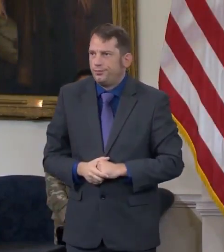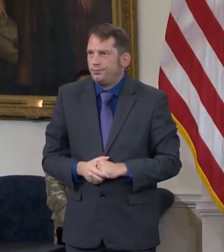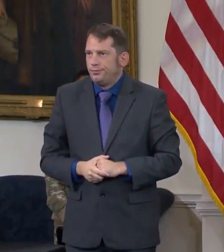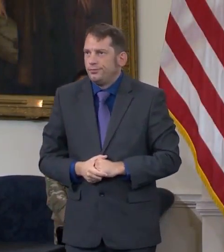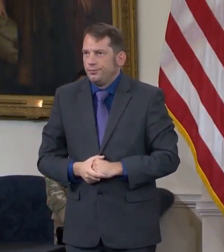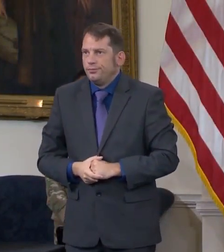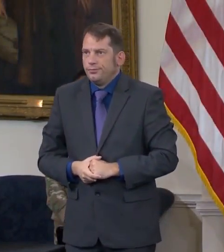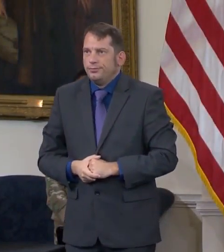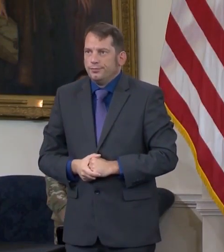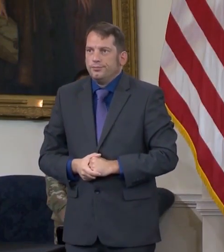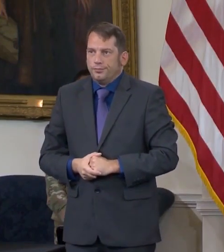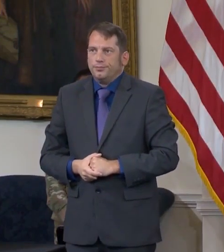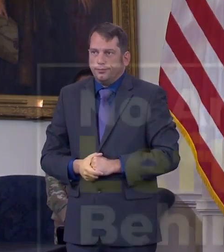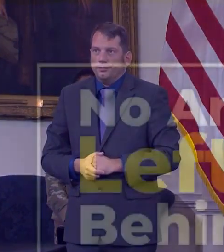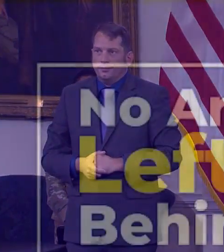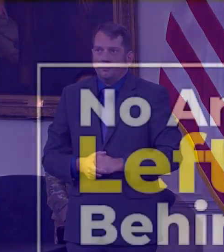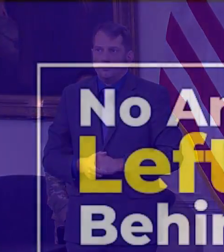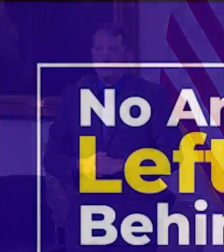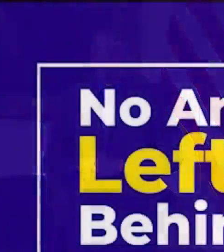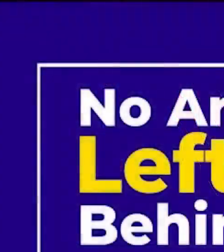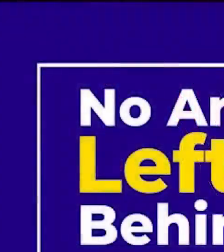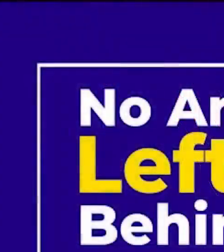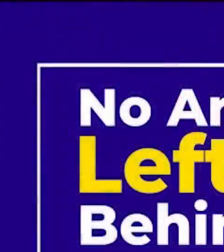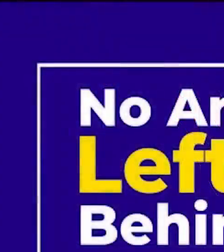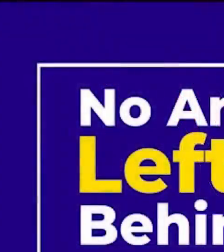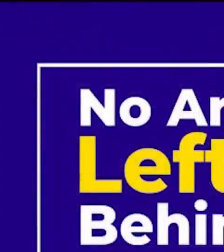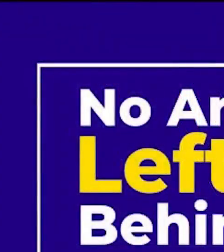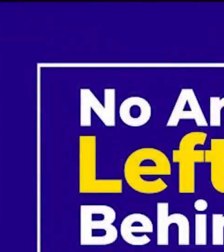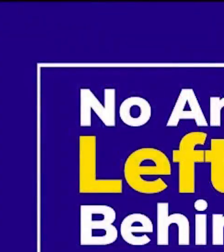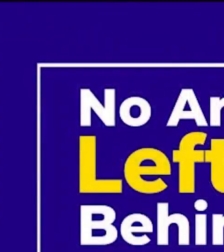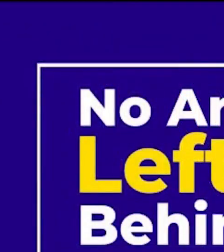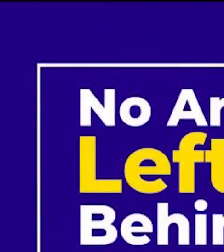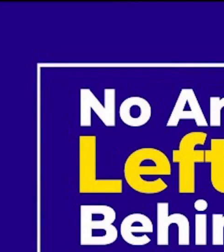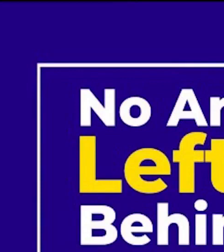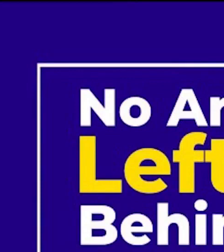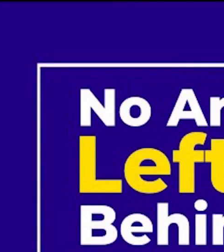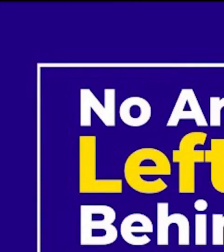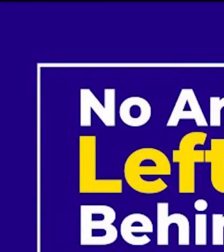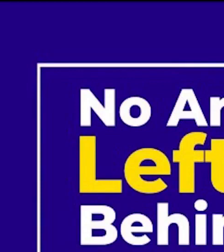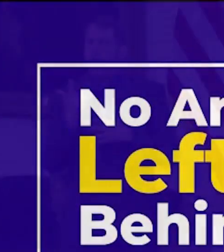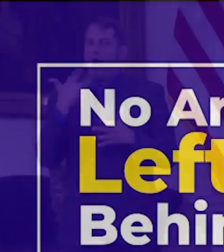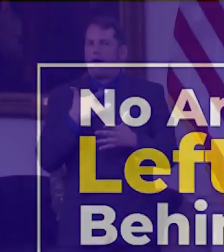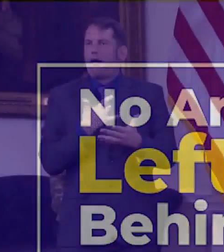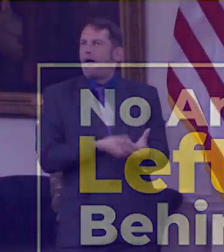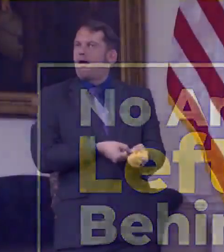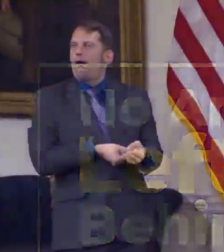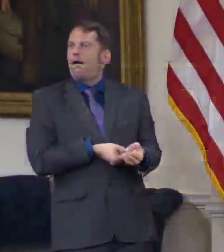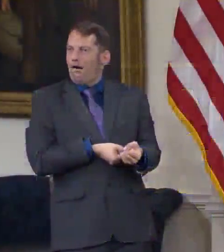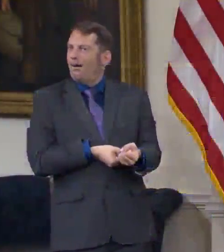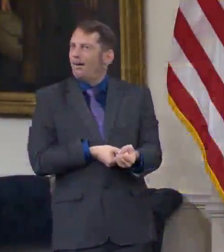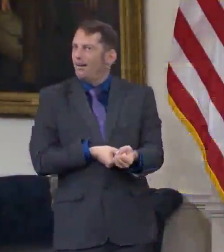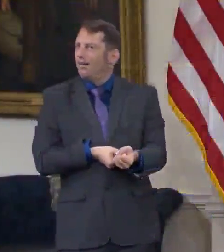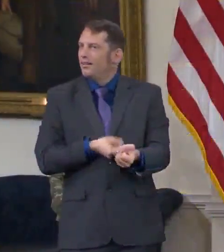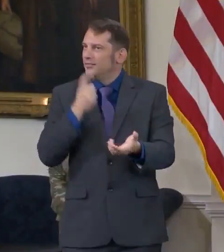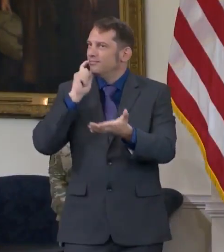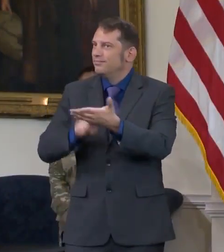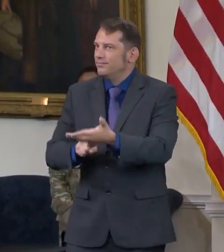IT WOULD MAKE IT EASY TO SAY YES TO A SHOT IN THE ARM, MORE PEOPLE WOULD GET THEM, THE GOVERNOR TOLD REPORTERS AS HE